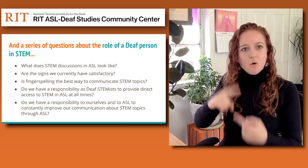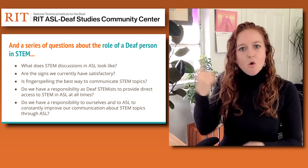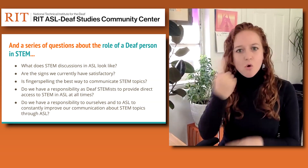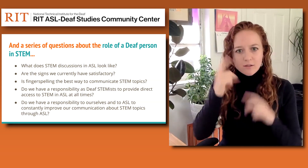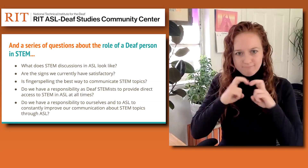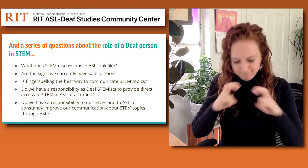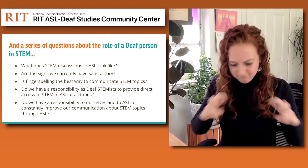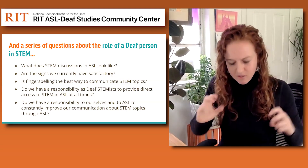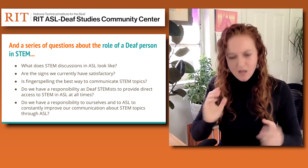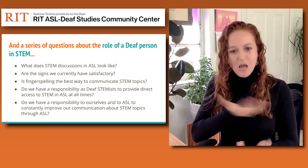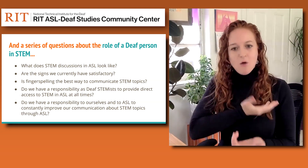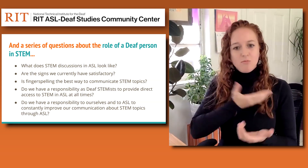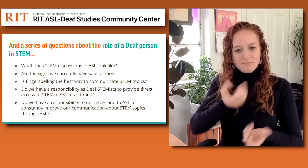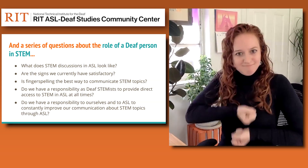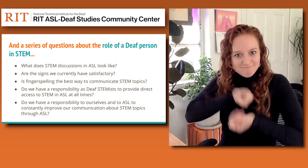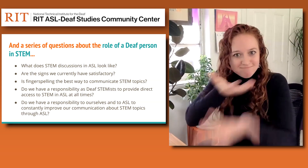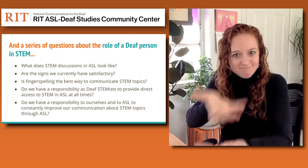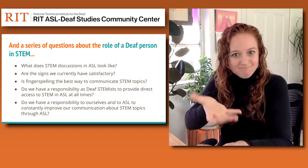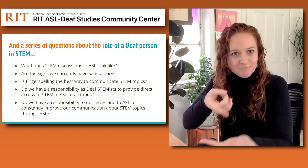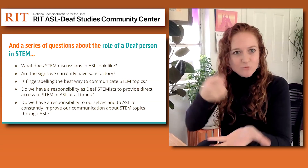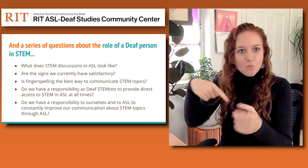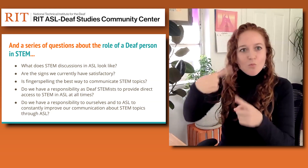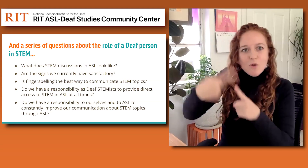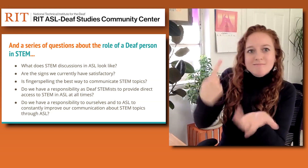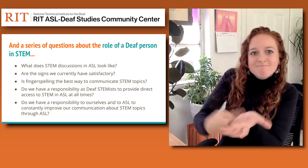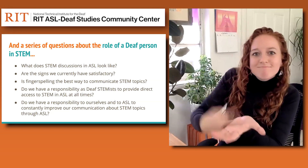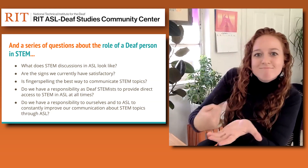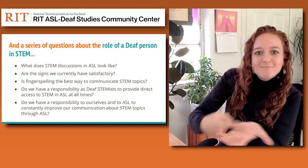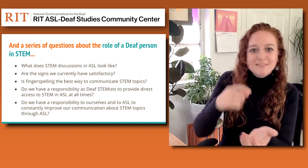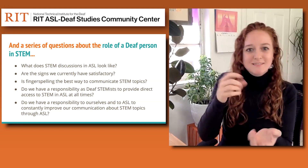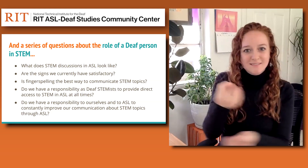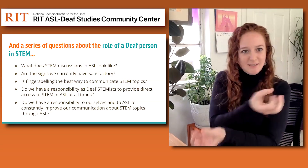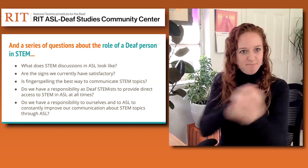and to ASL to constantly improve our communication